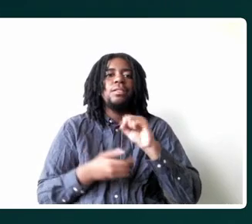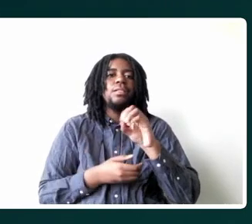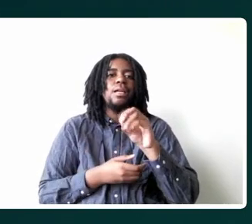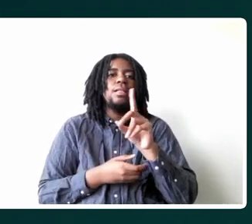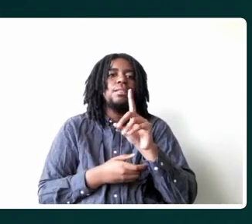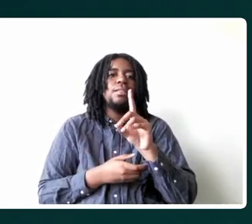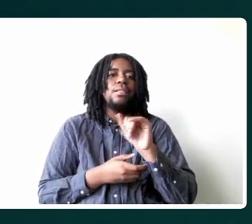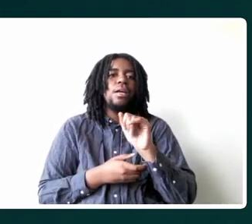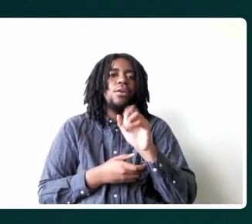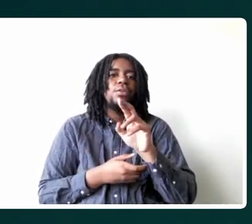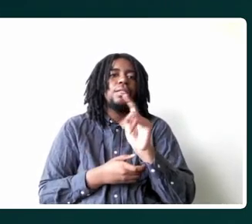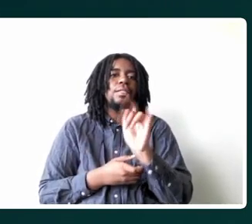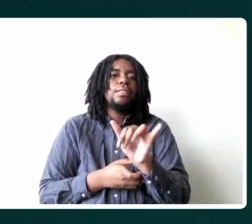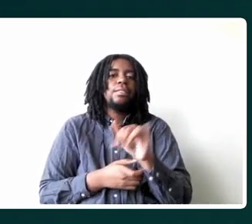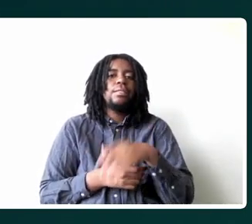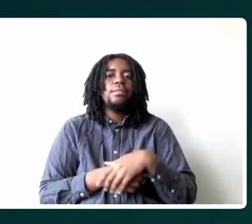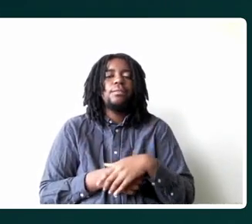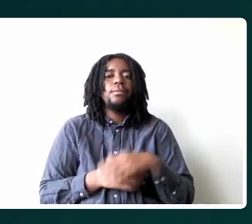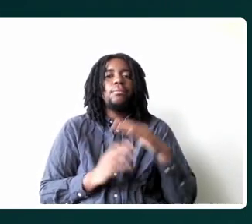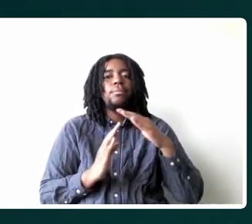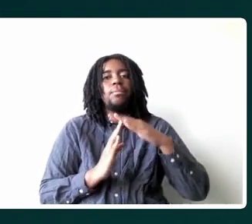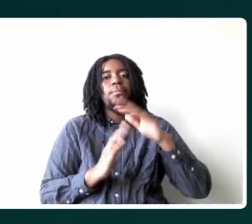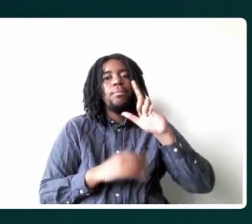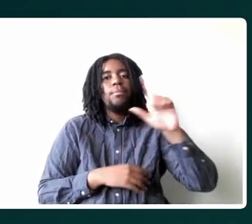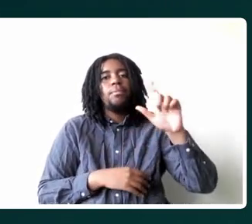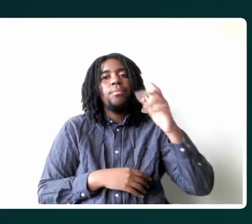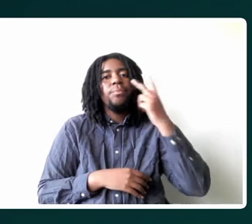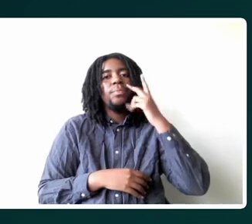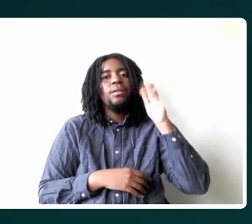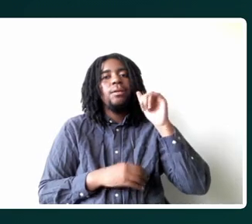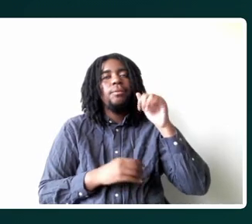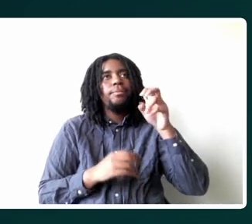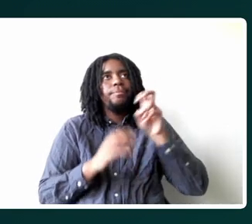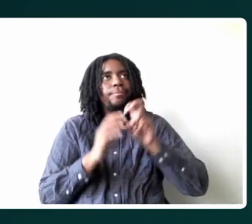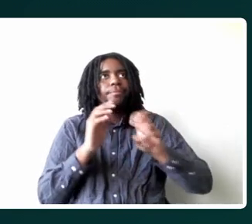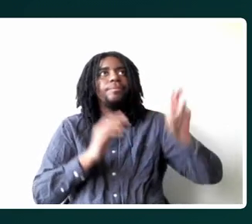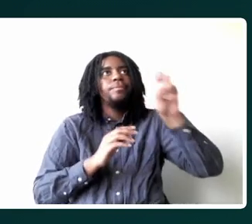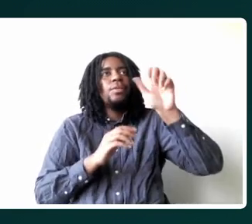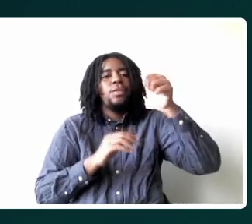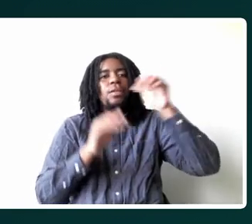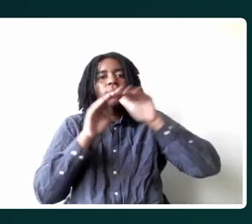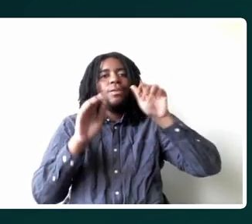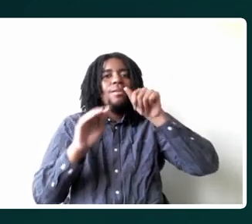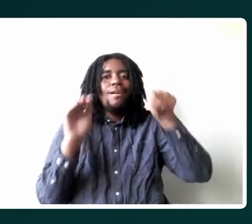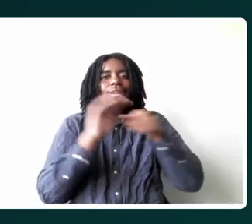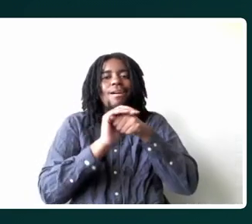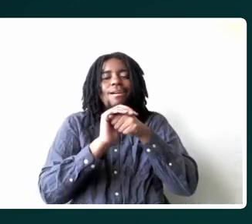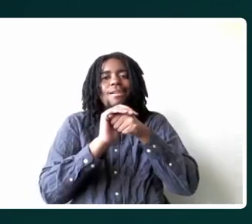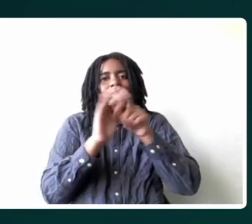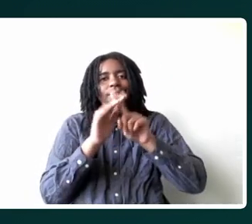going to another level to hide or escape." We can see in the facial expressions the